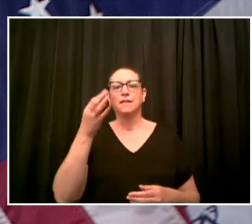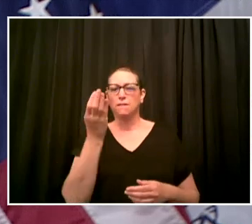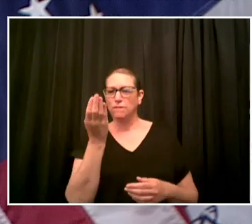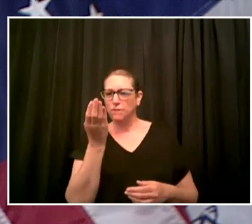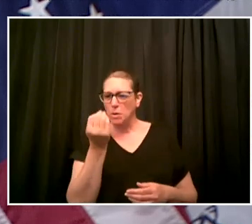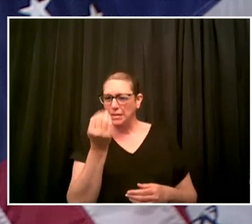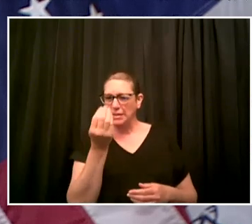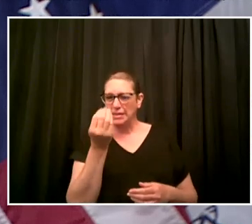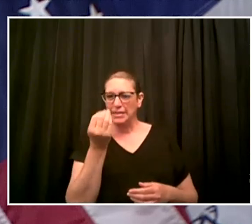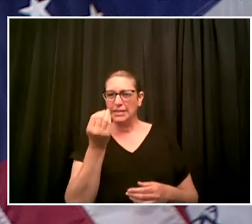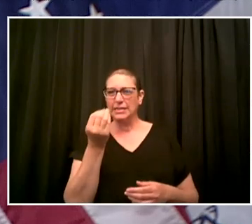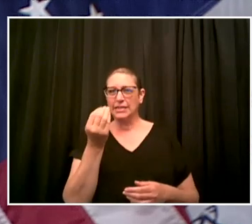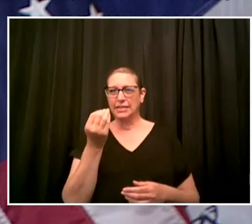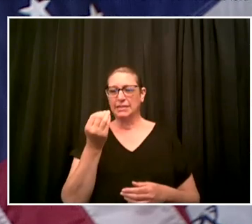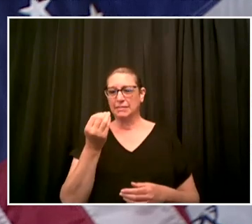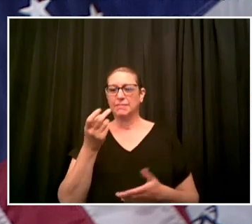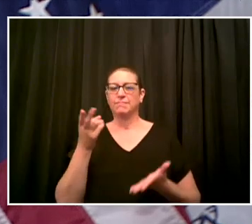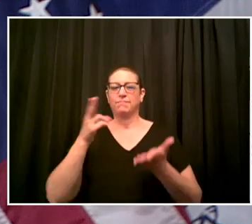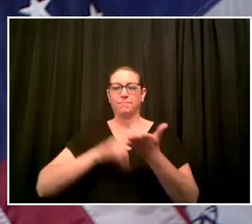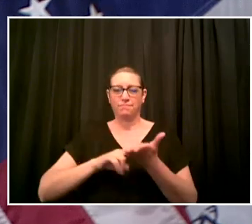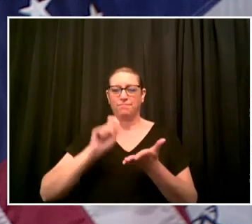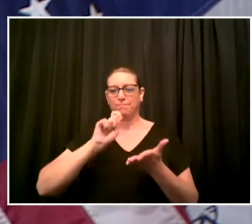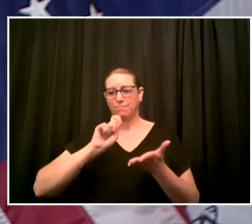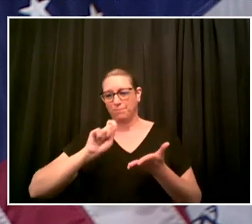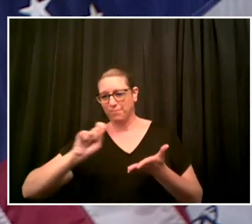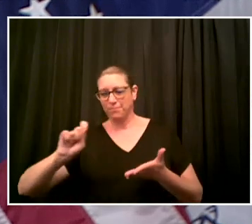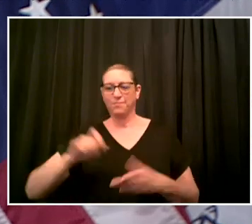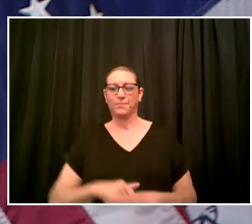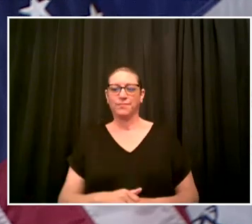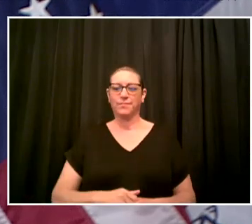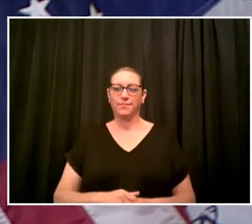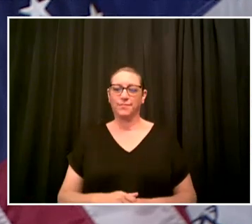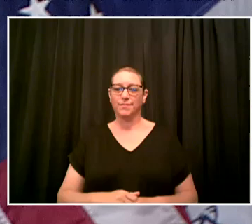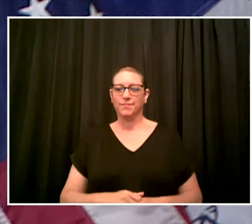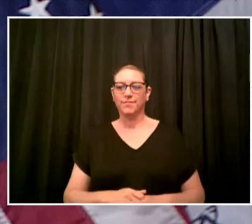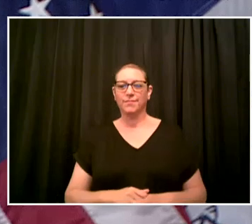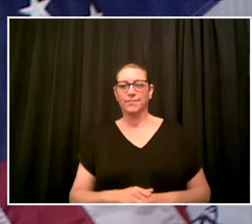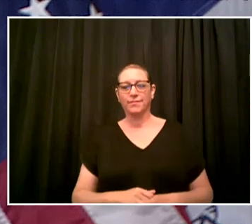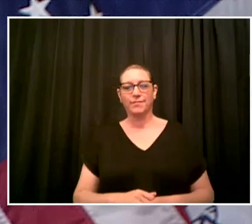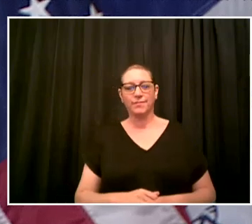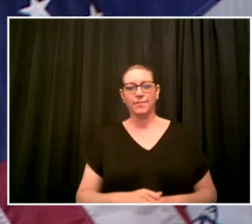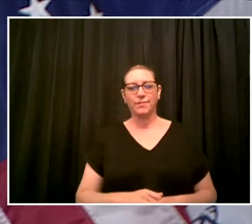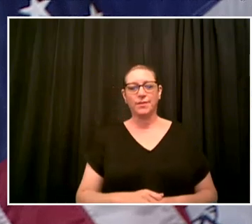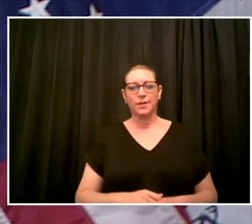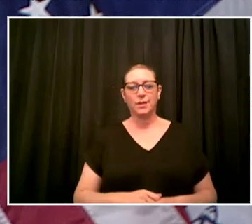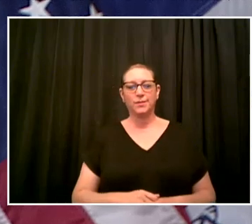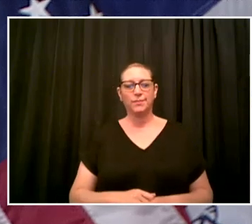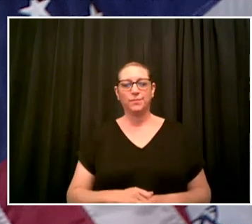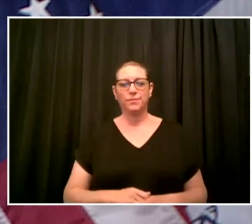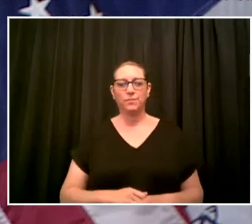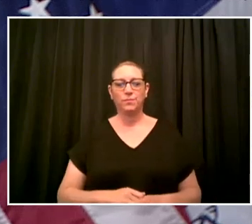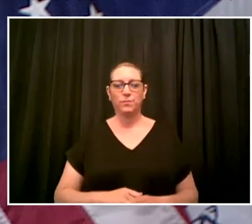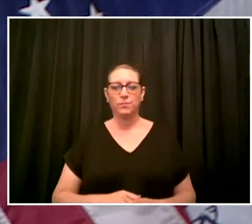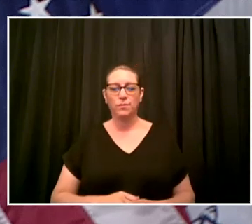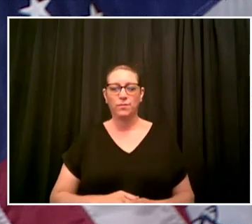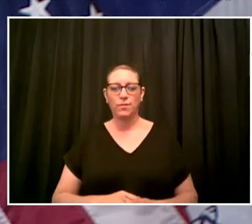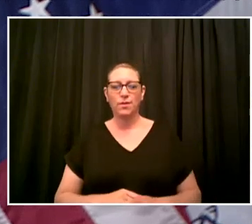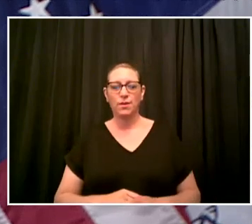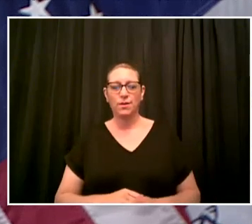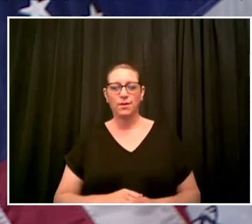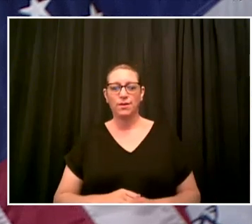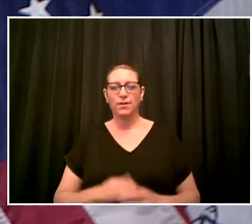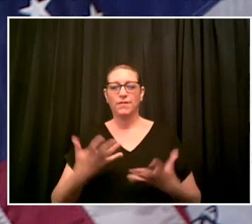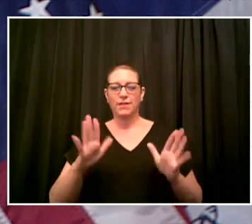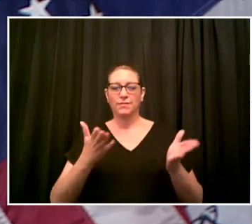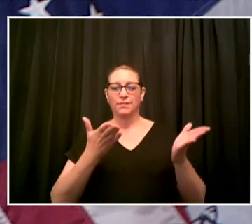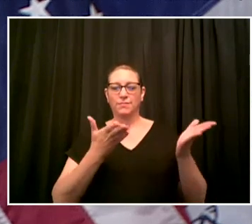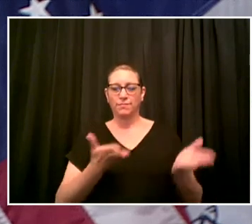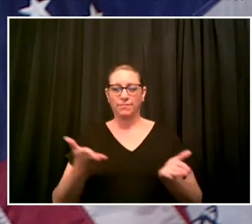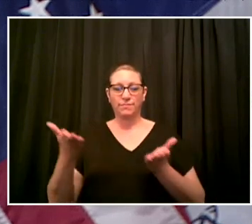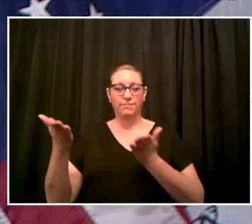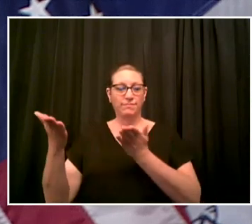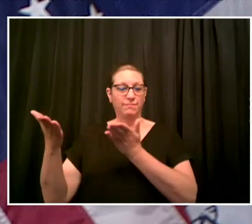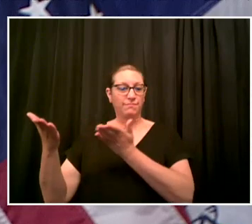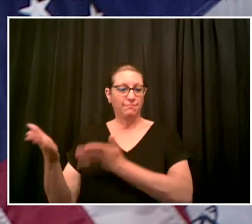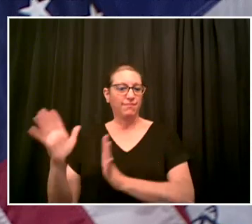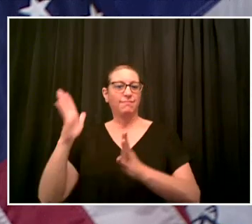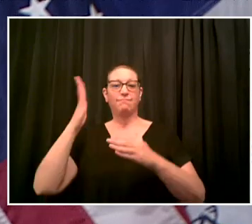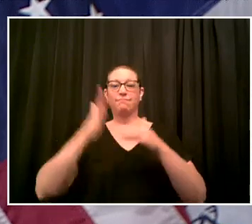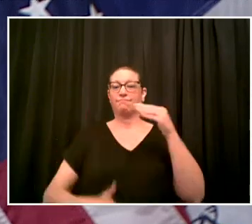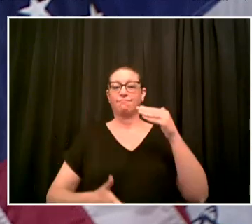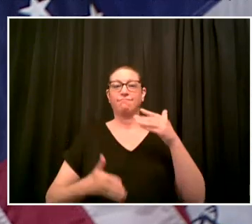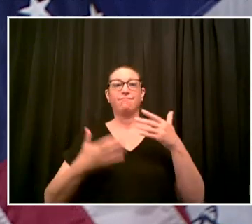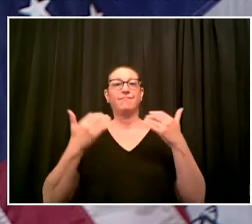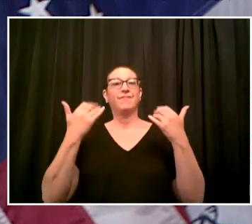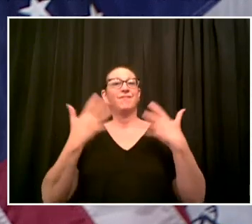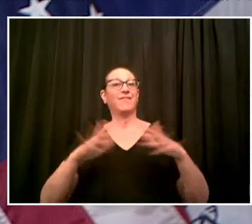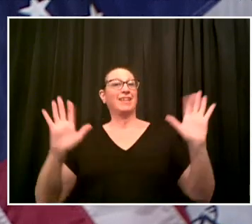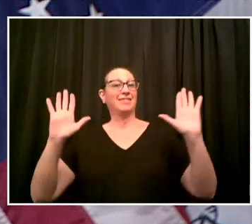EMMBR EMADEO